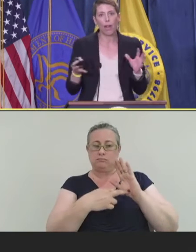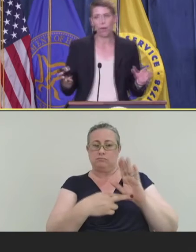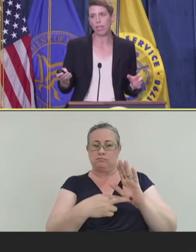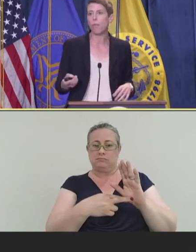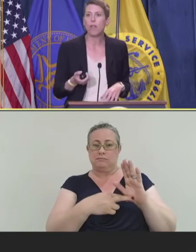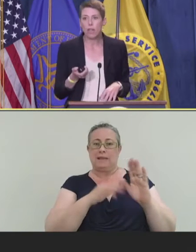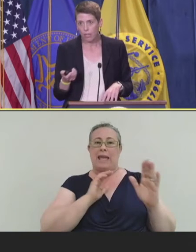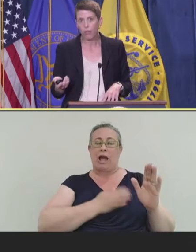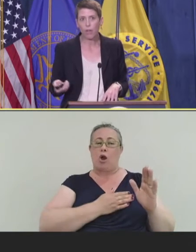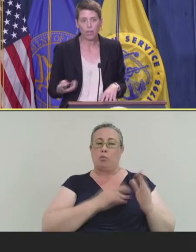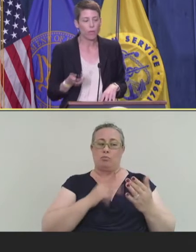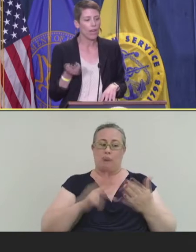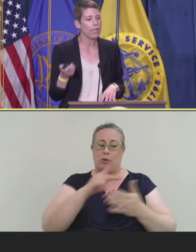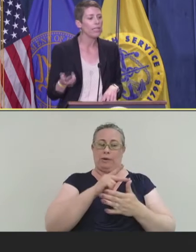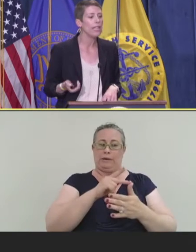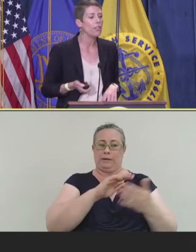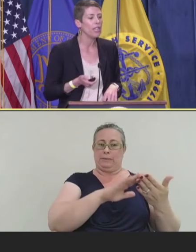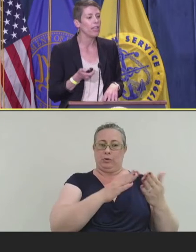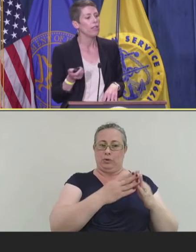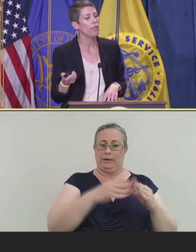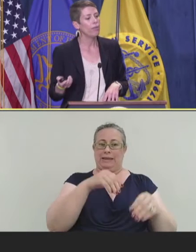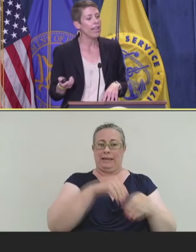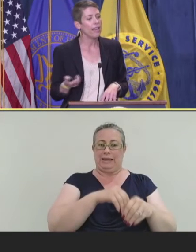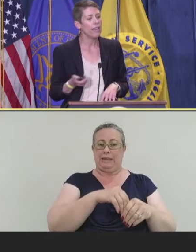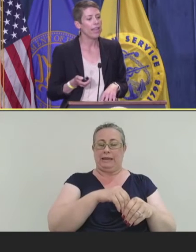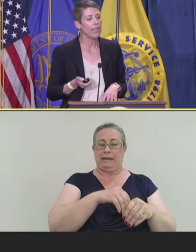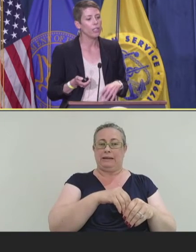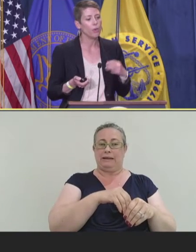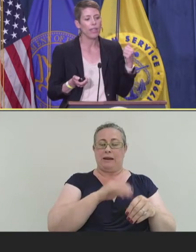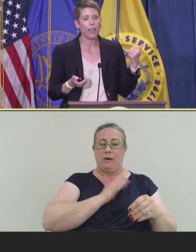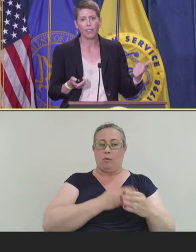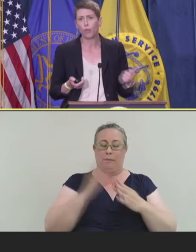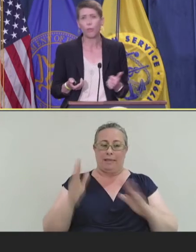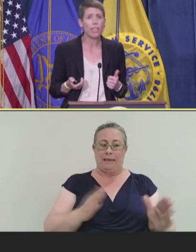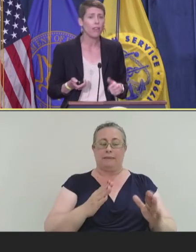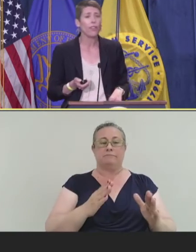priority communities for Montgomery County's EHE plan. And we got social media for the